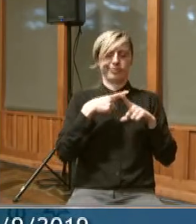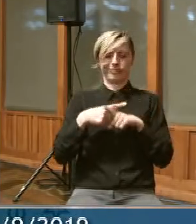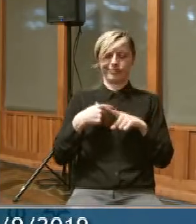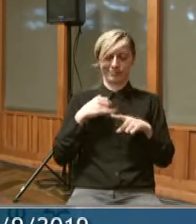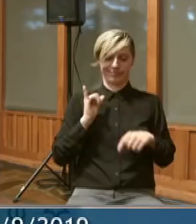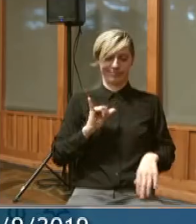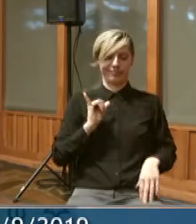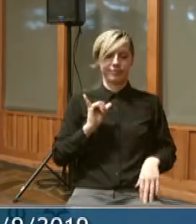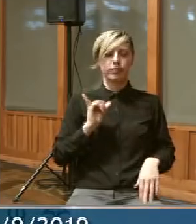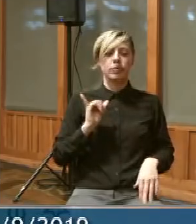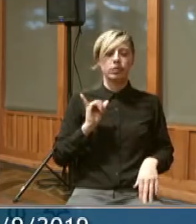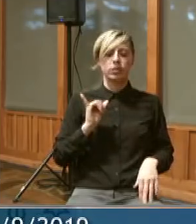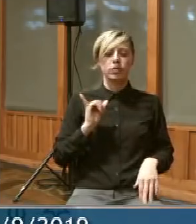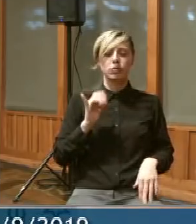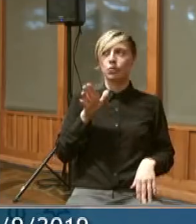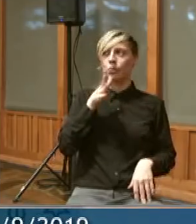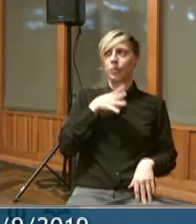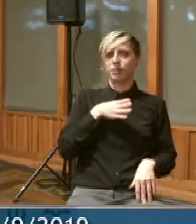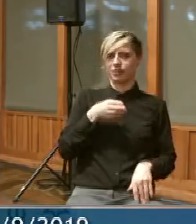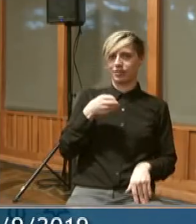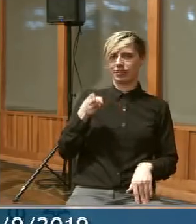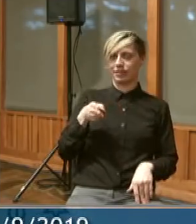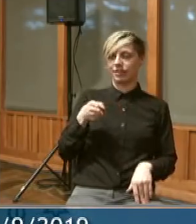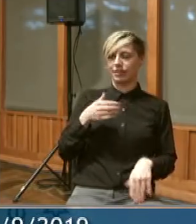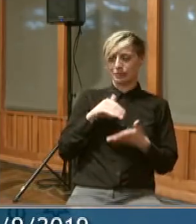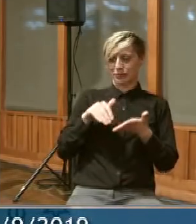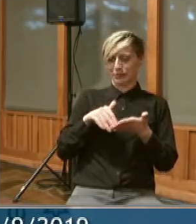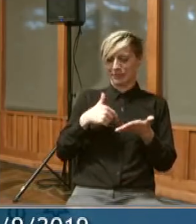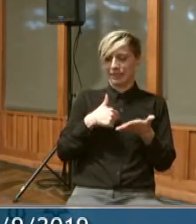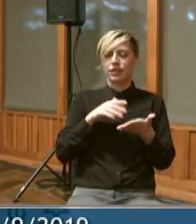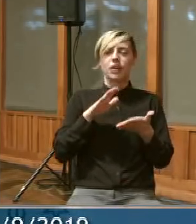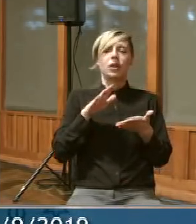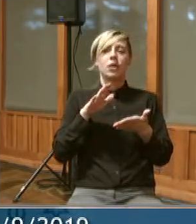I'M AFRAID I CAN'T FIND A JOB THAT FITS MY SCHEDULE.